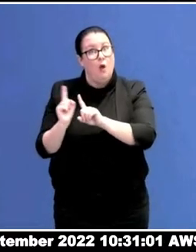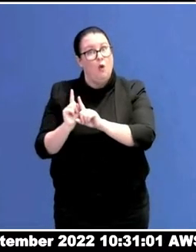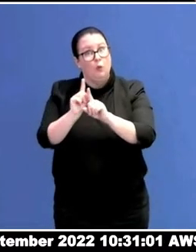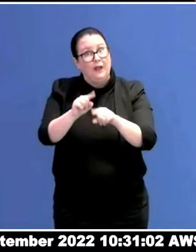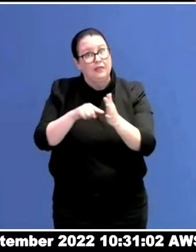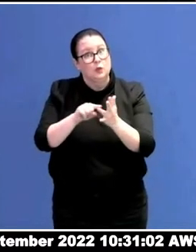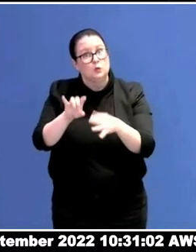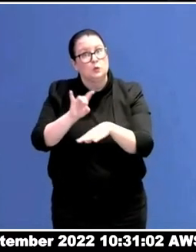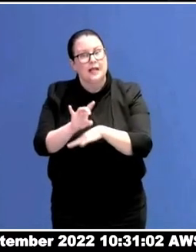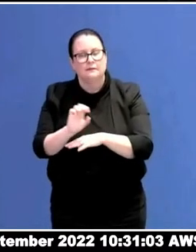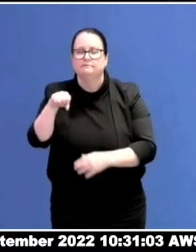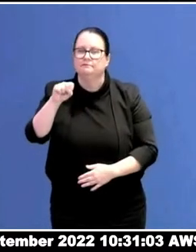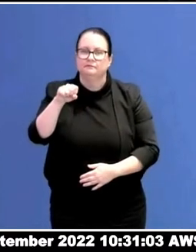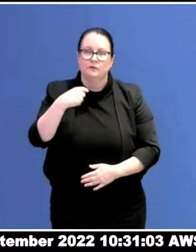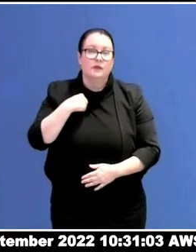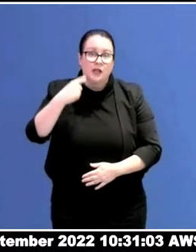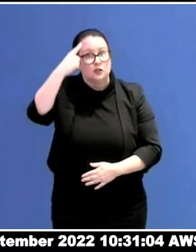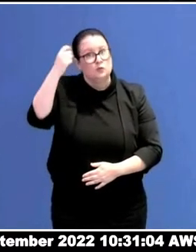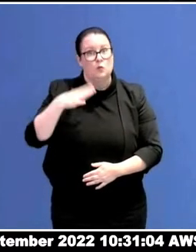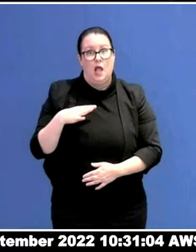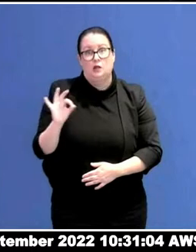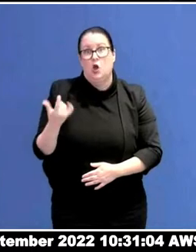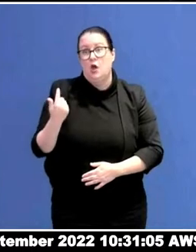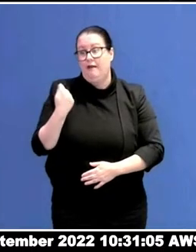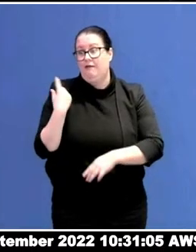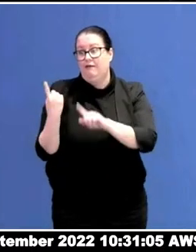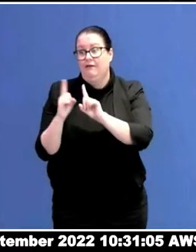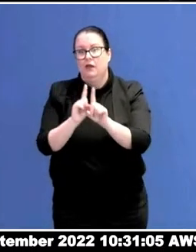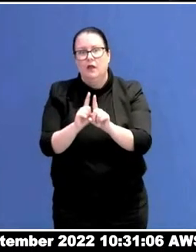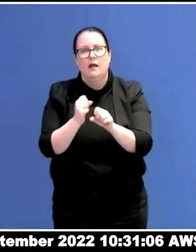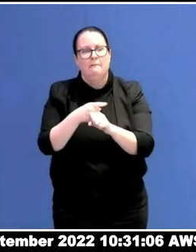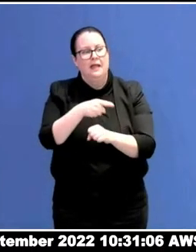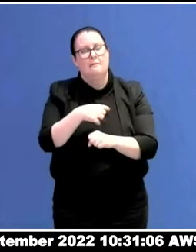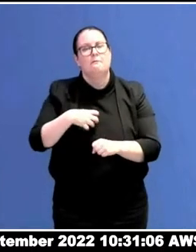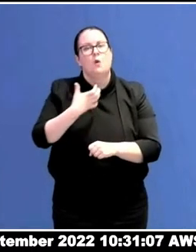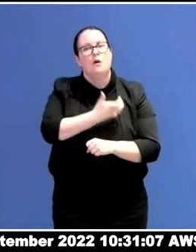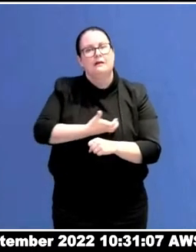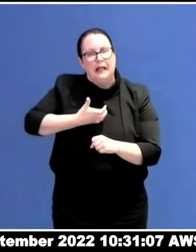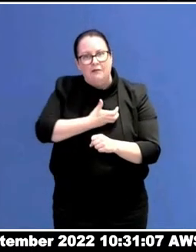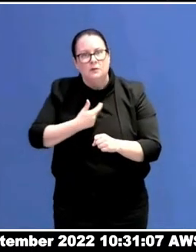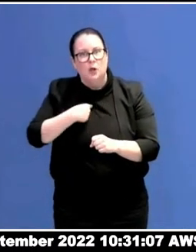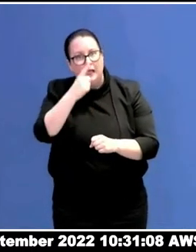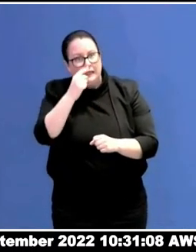Yes, I suggested that maybe if I was present that I could prompt him into opening